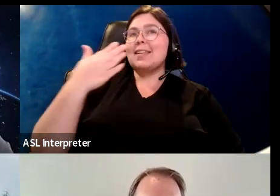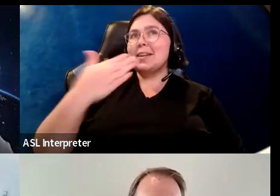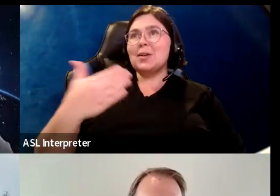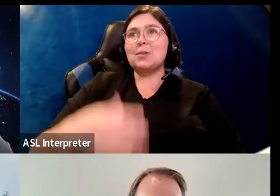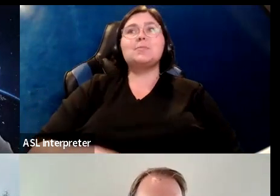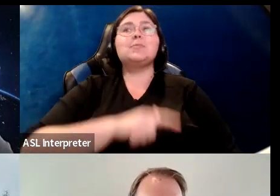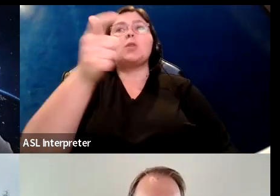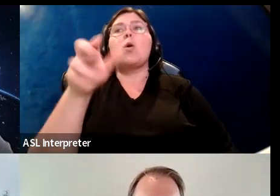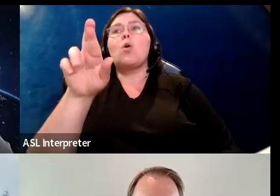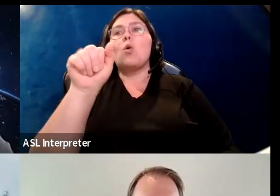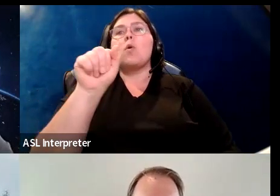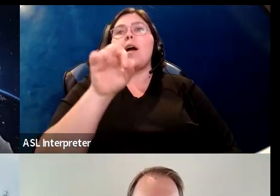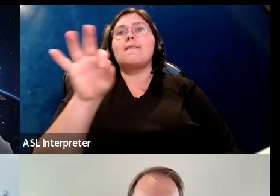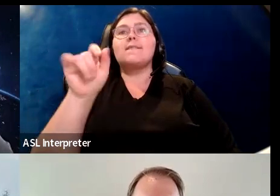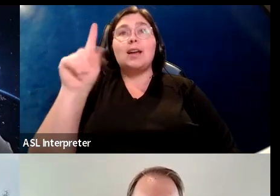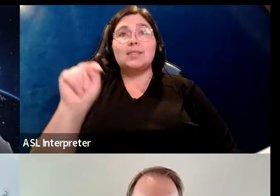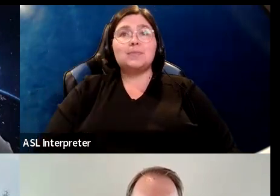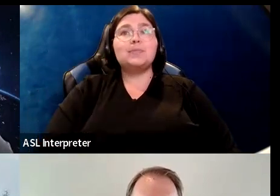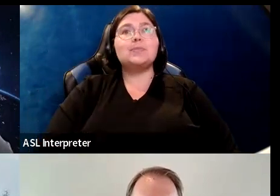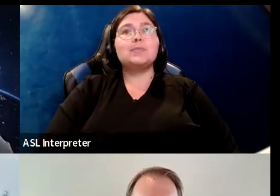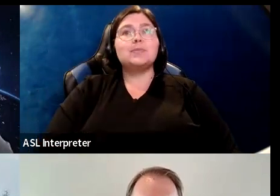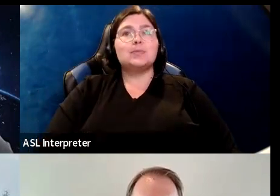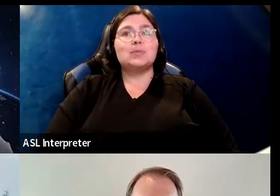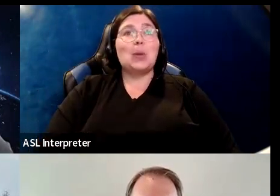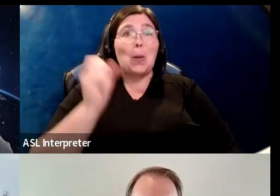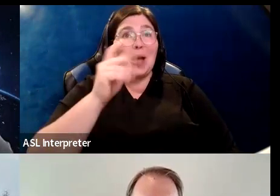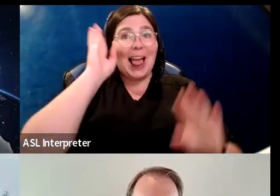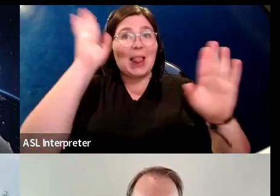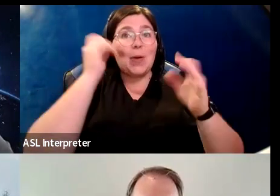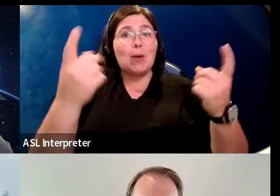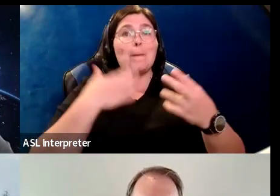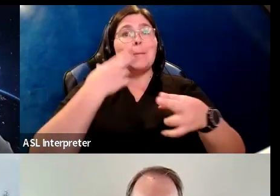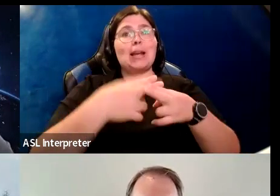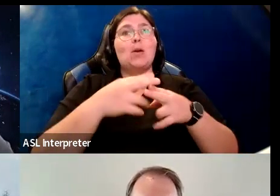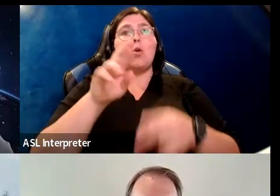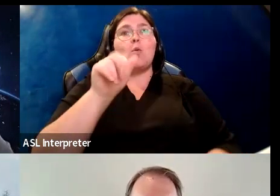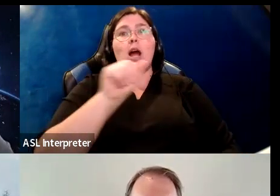Raafat, would you go next? OK. Hi, everyone. My name is Raafat Zaini.